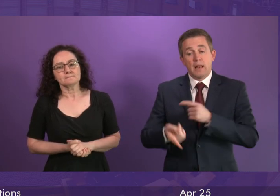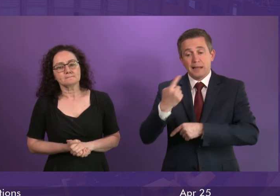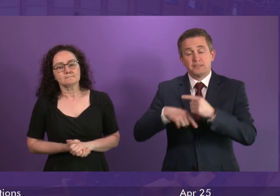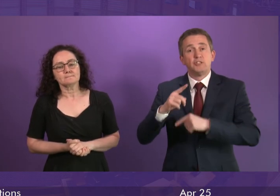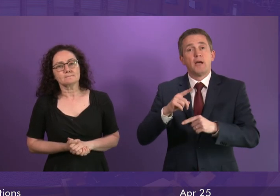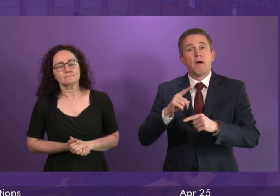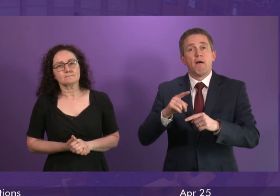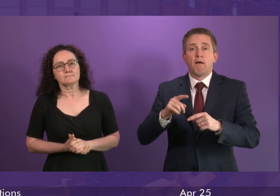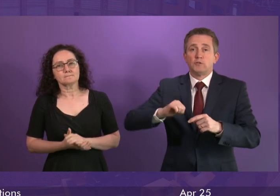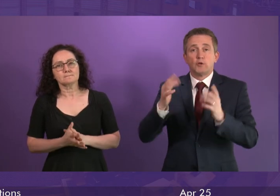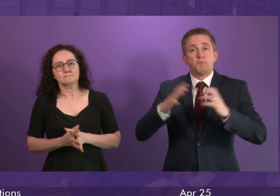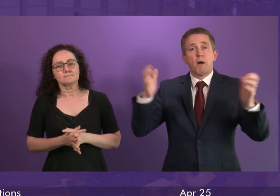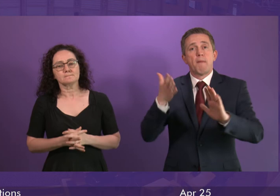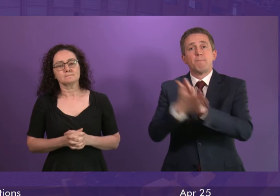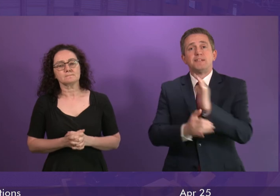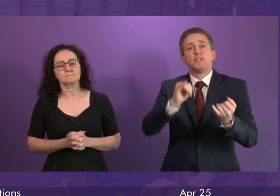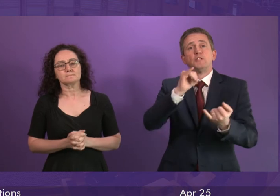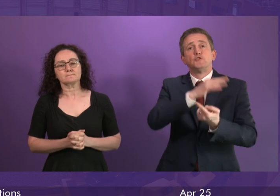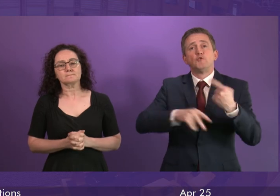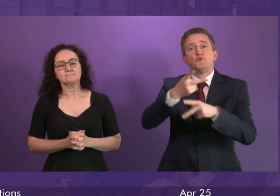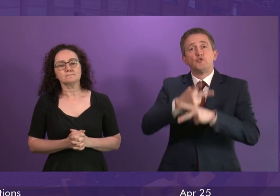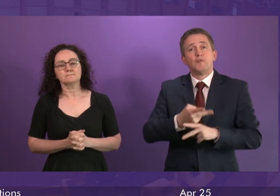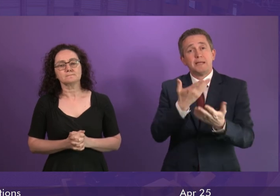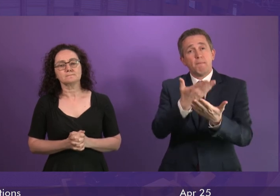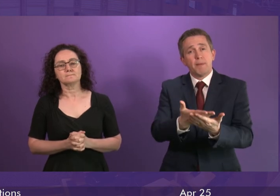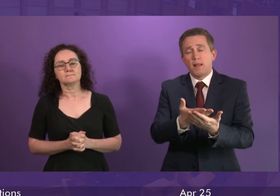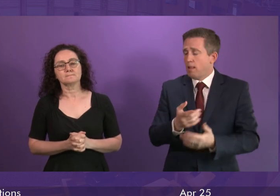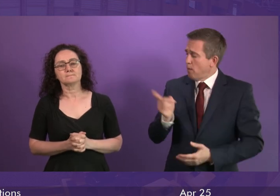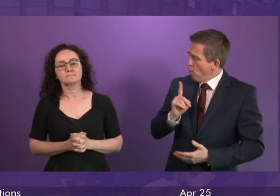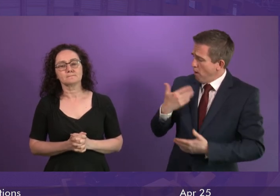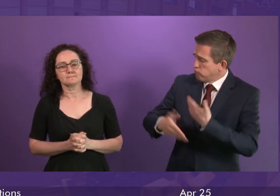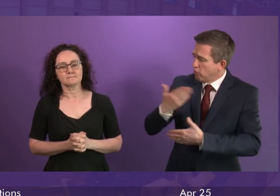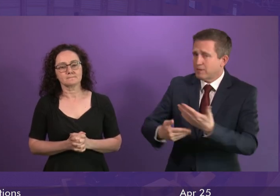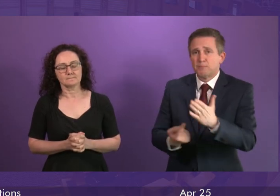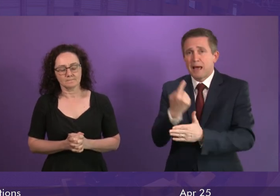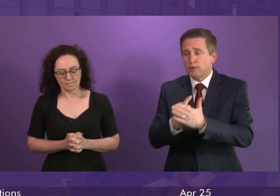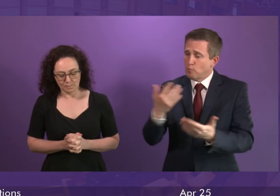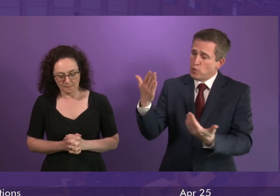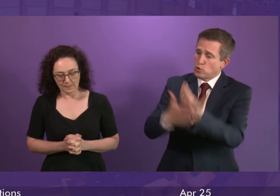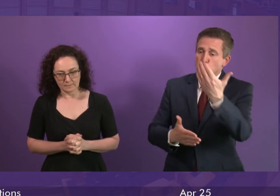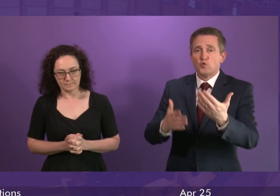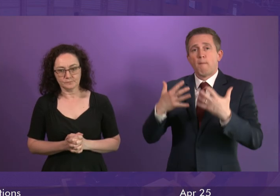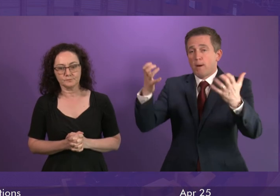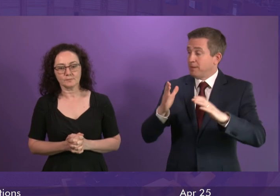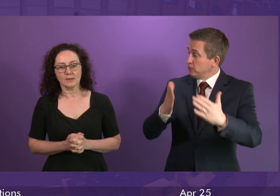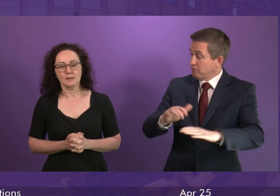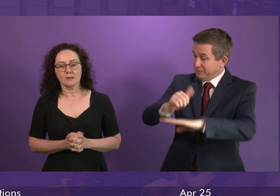passed the Social Security (Scotland) Act 2018, what progress has been made in establishing Scotland’s newest public service? The First Minister (Nicola Sturgeon):